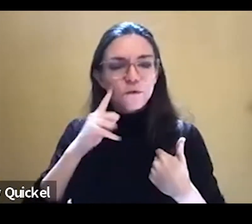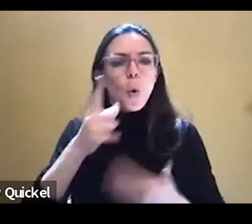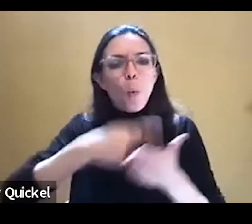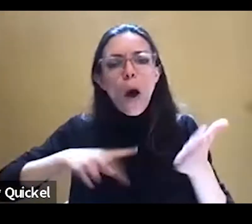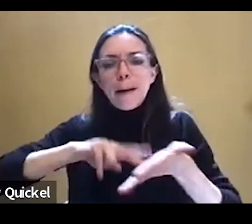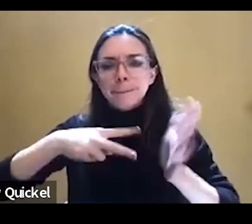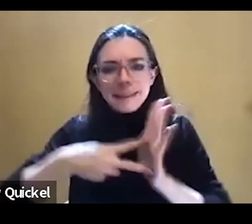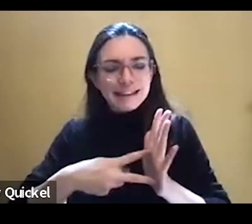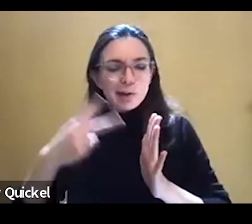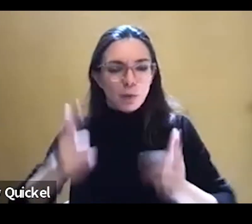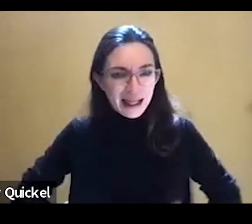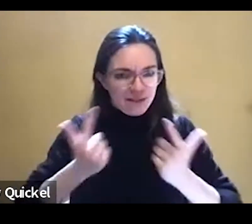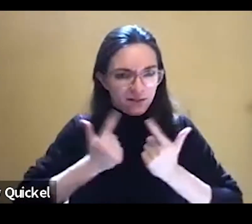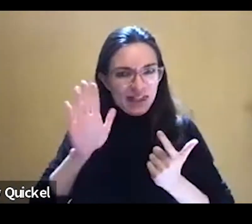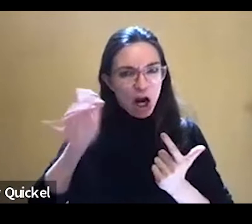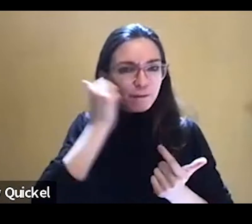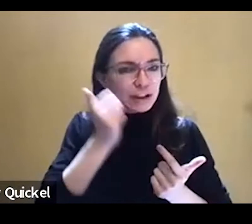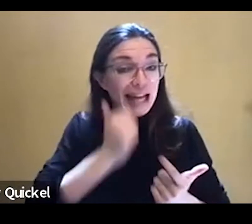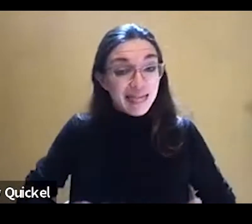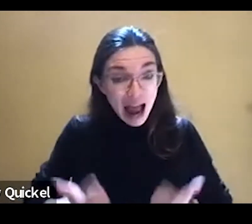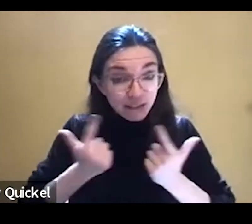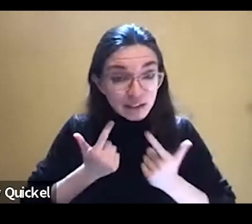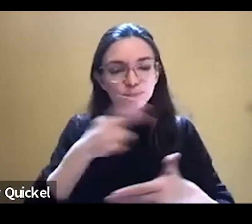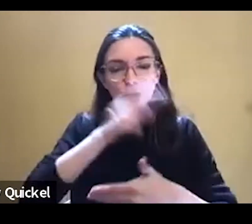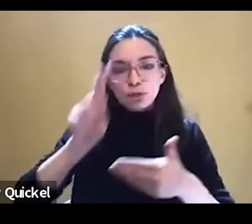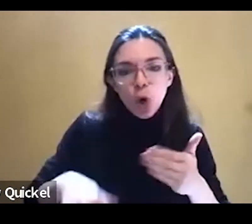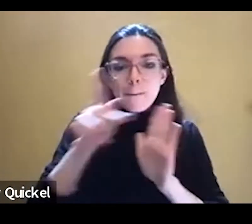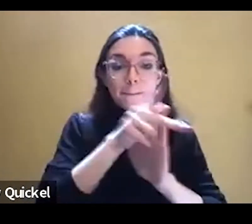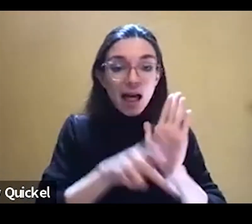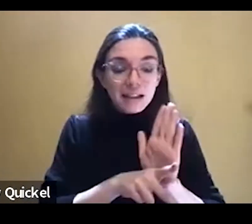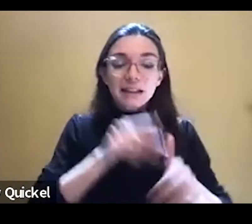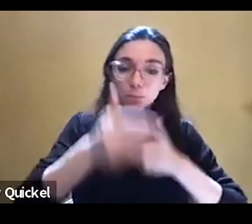live their daily lives. As a result, the policies and procedures that are put in place in these systems are